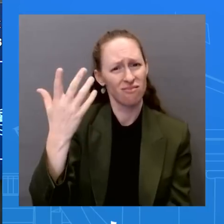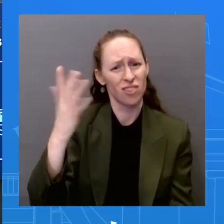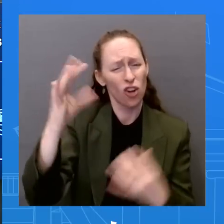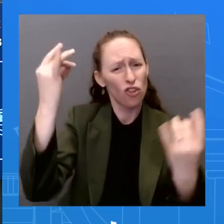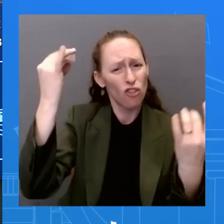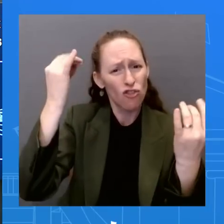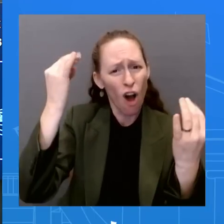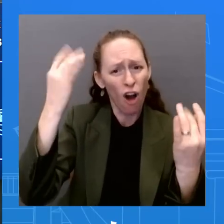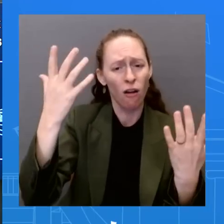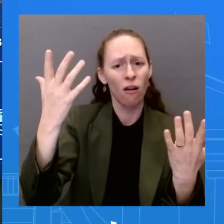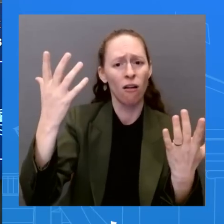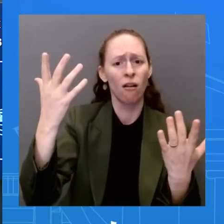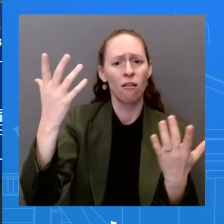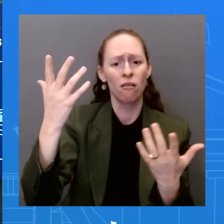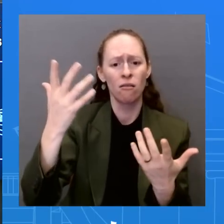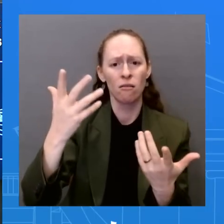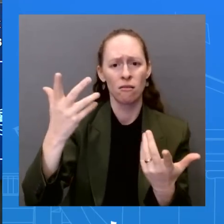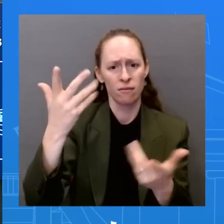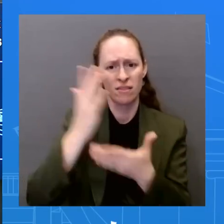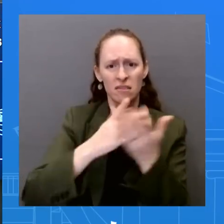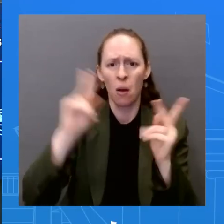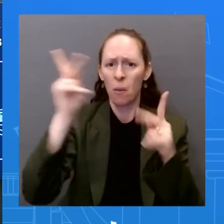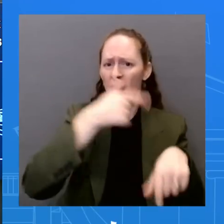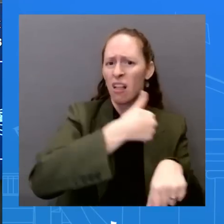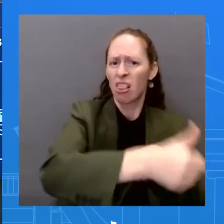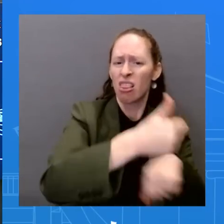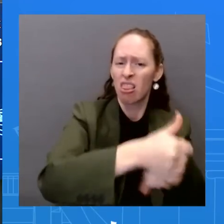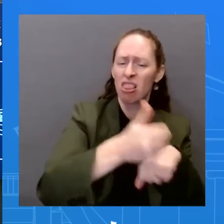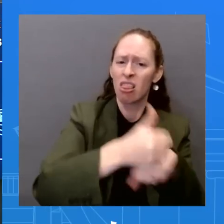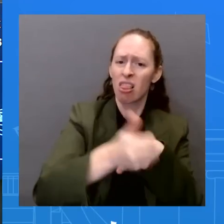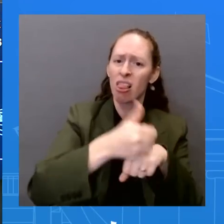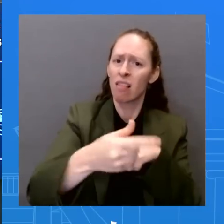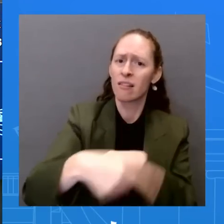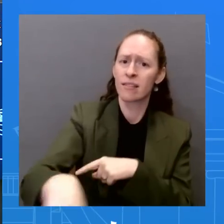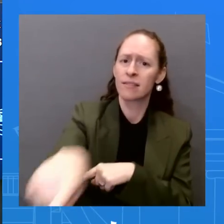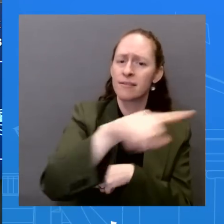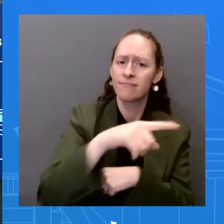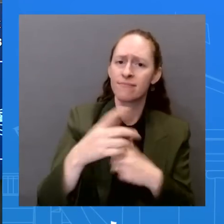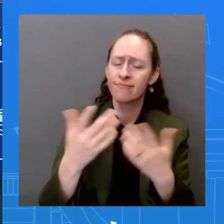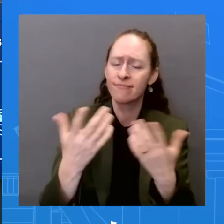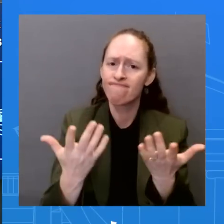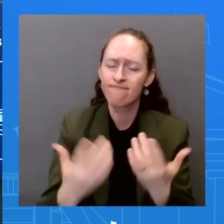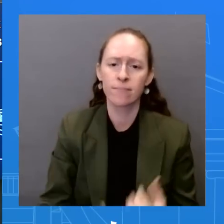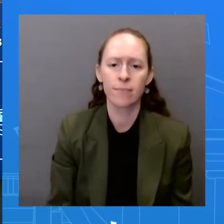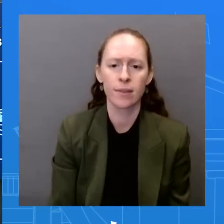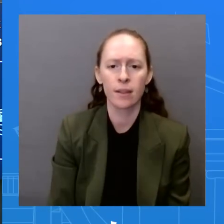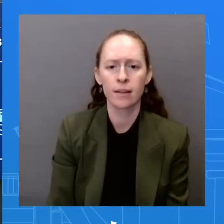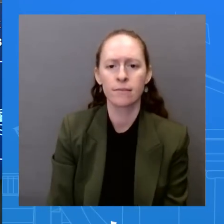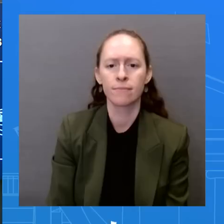It's the role of governmental public health and government to really model excellent behavior on that. And I think we're really proud of the work